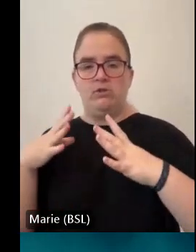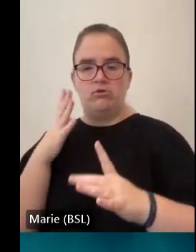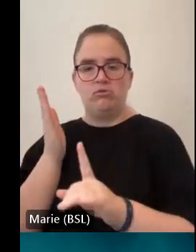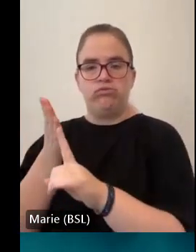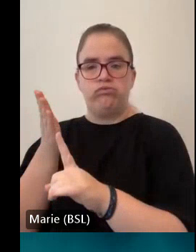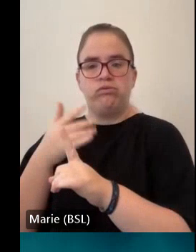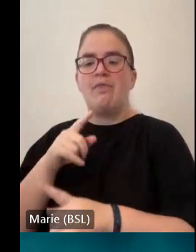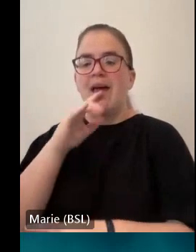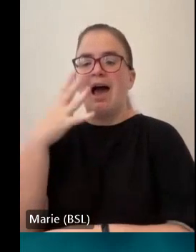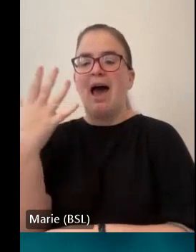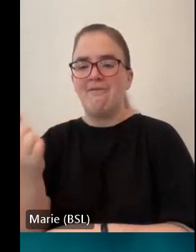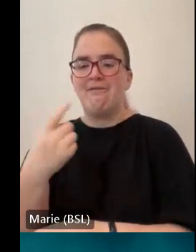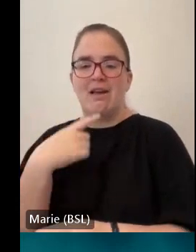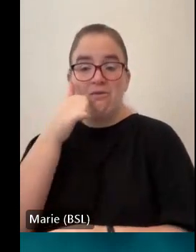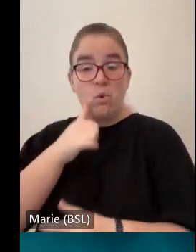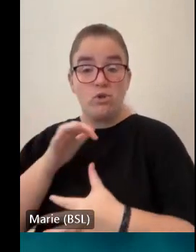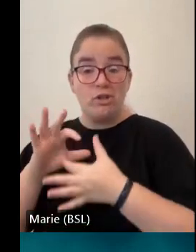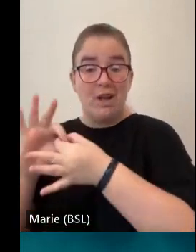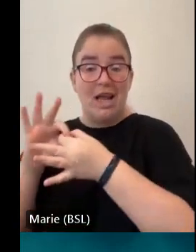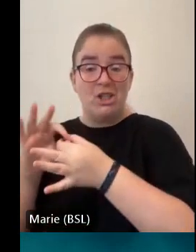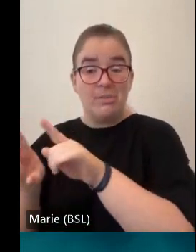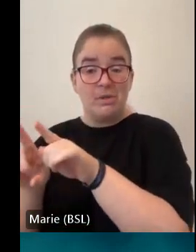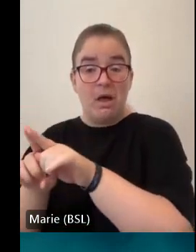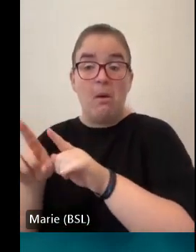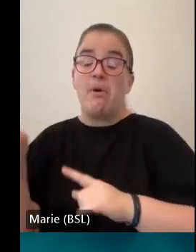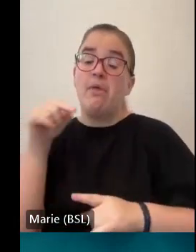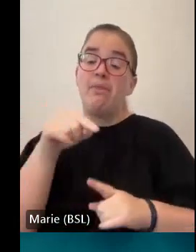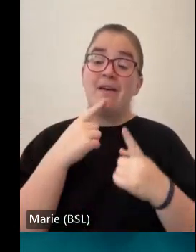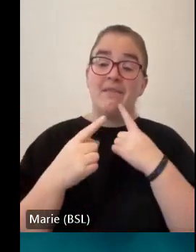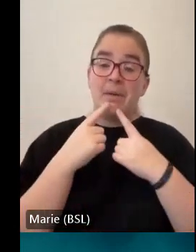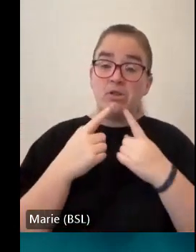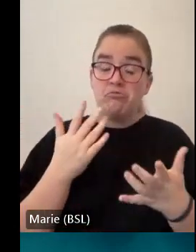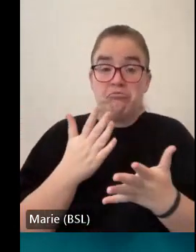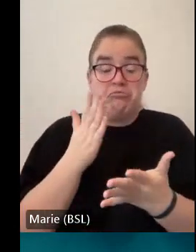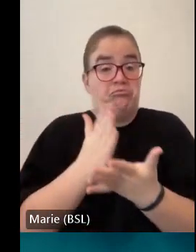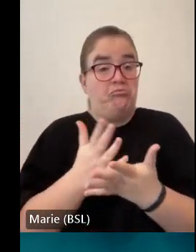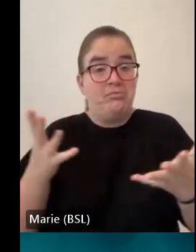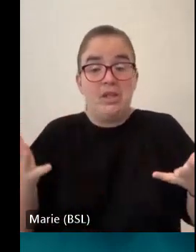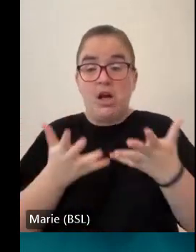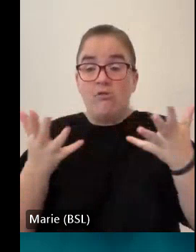So in fact, that data is actually really encouraging to see that people are.